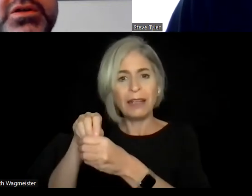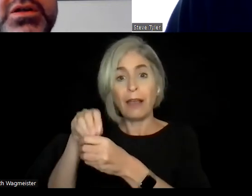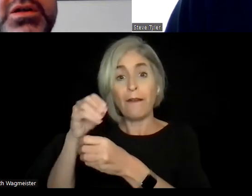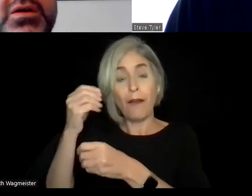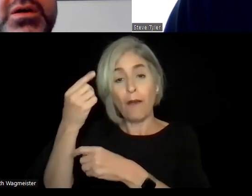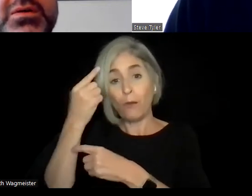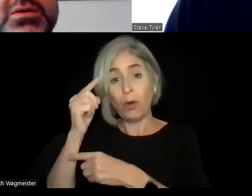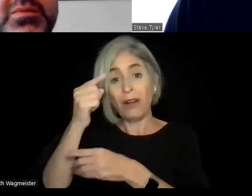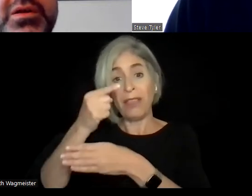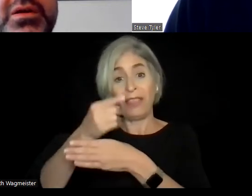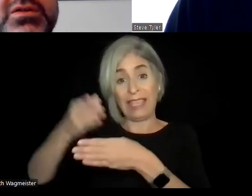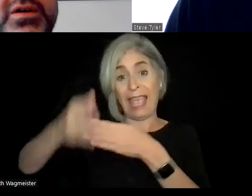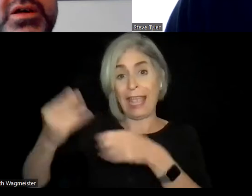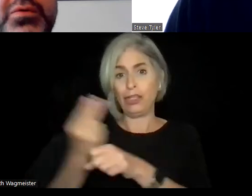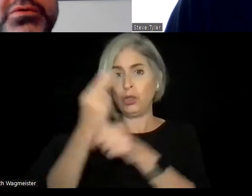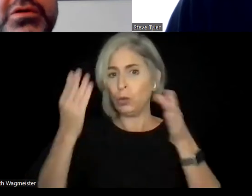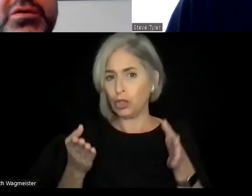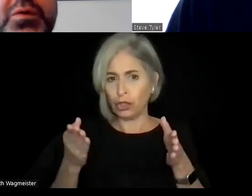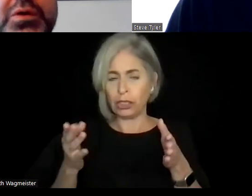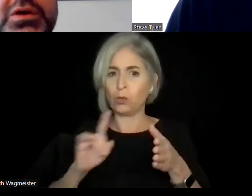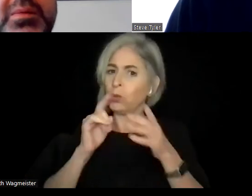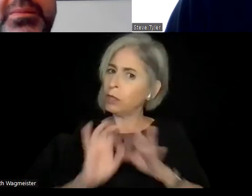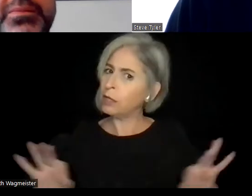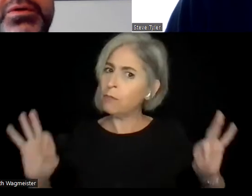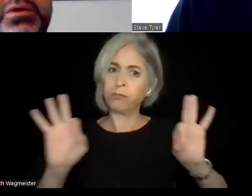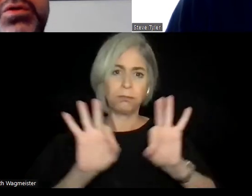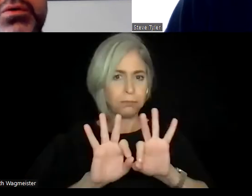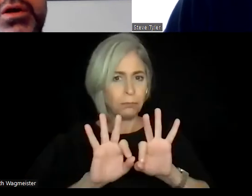interesting. Indeed, there's a lot to learn and our